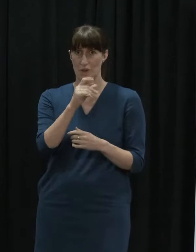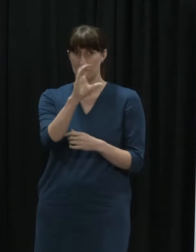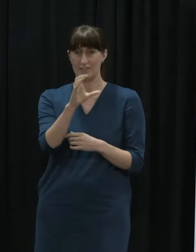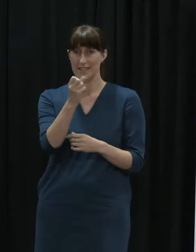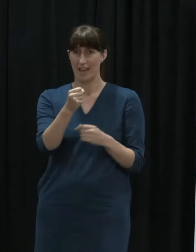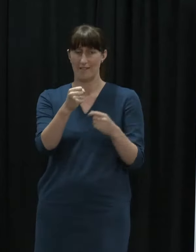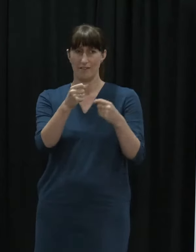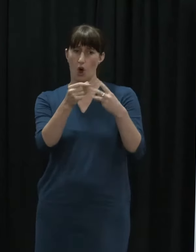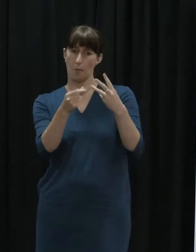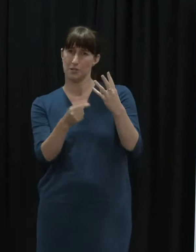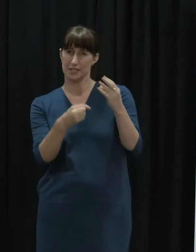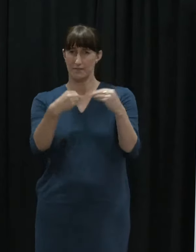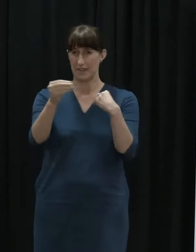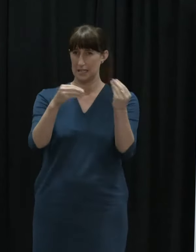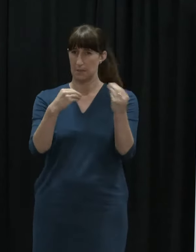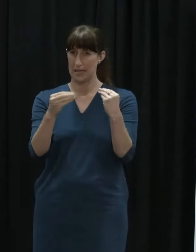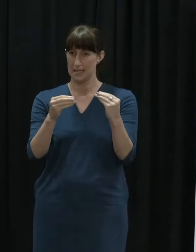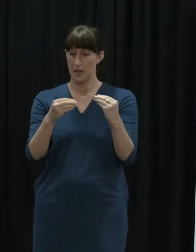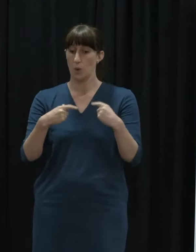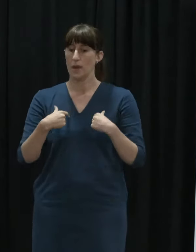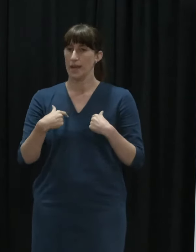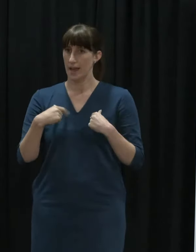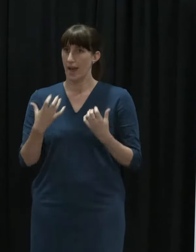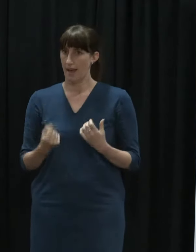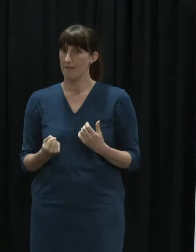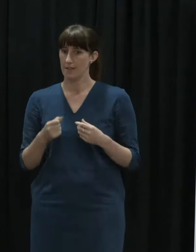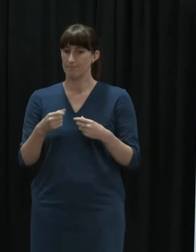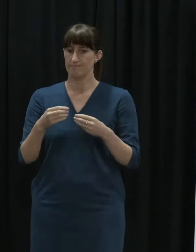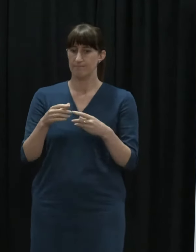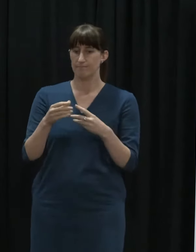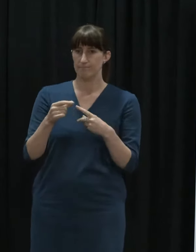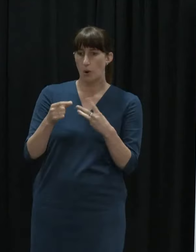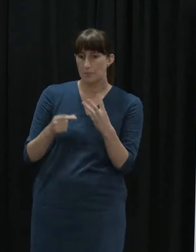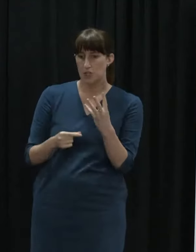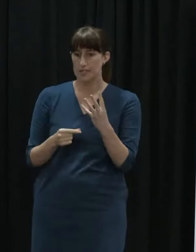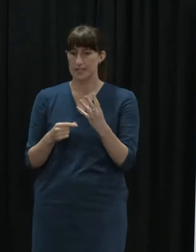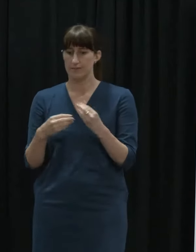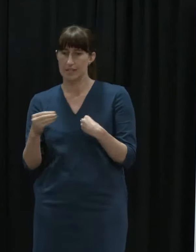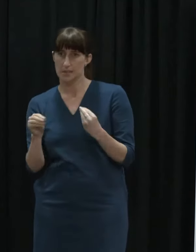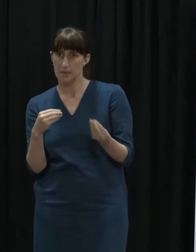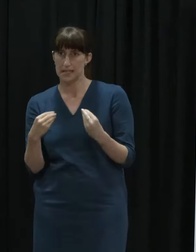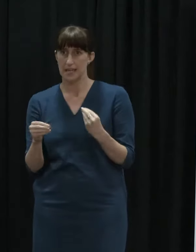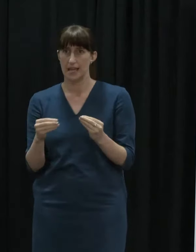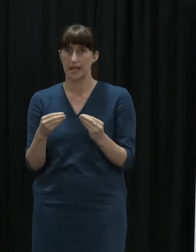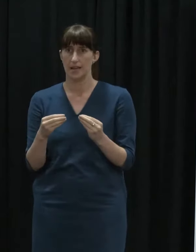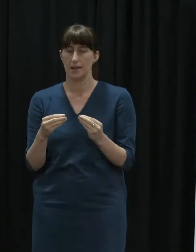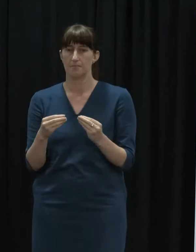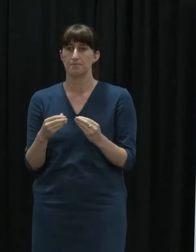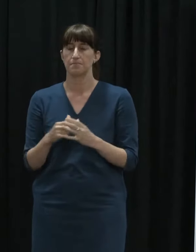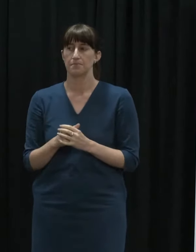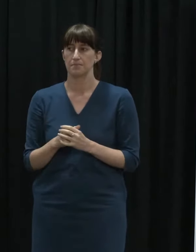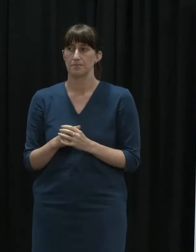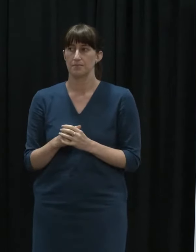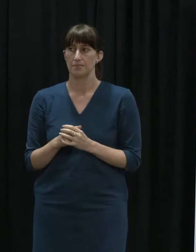Very few places have done that. We have tried to do both